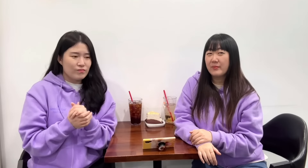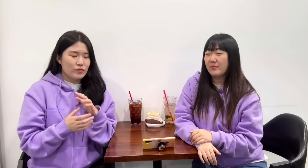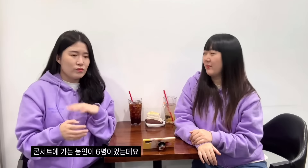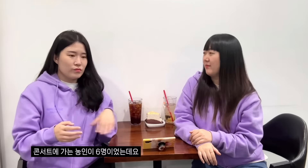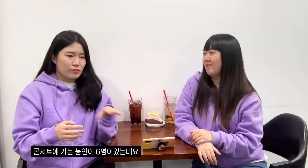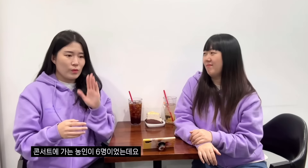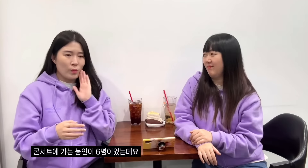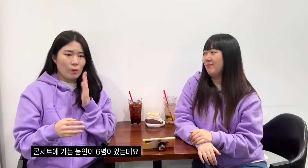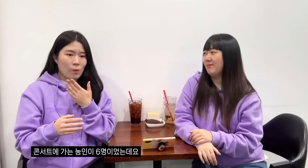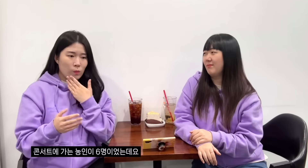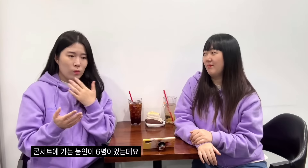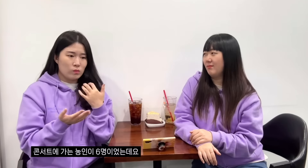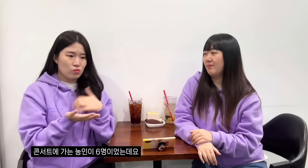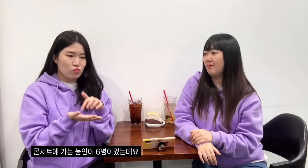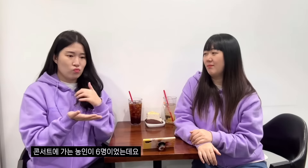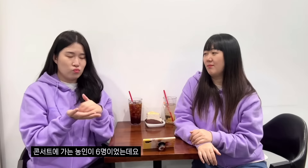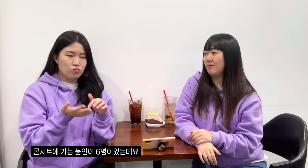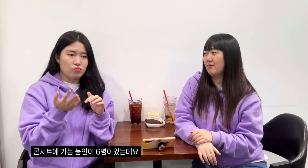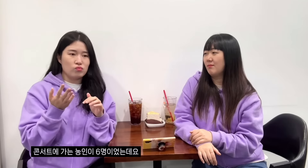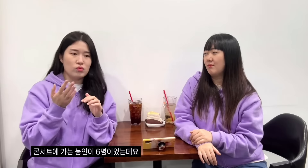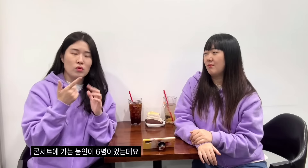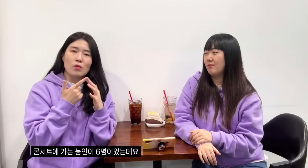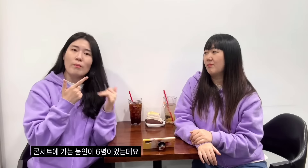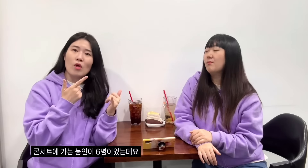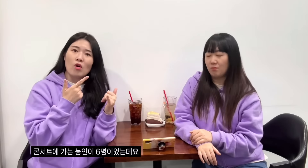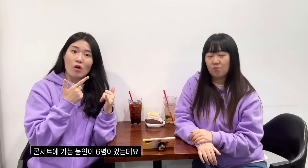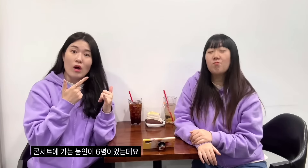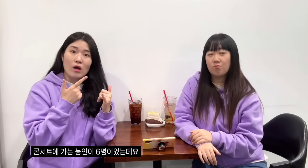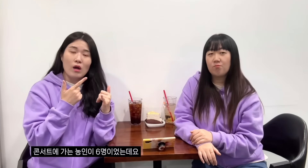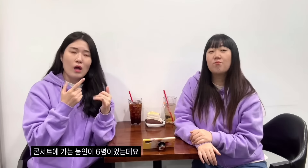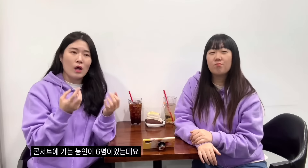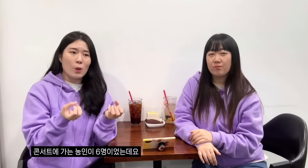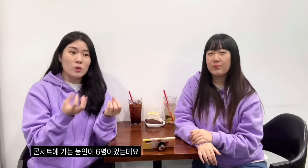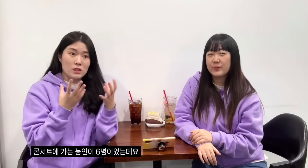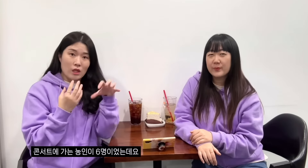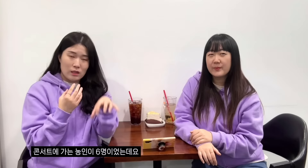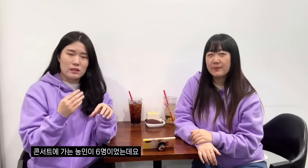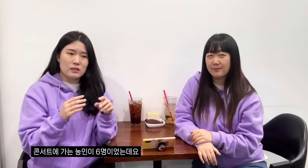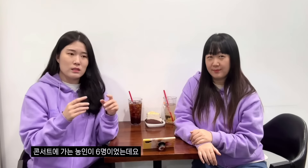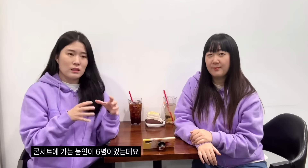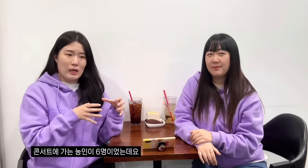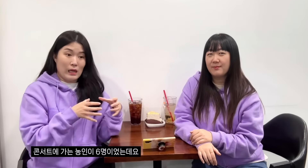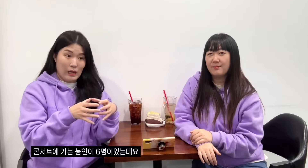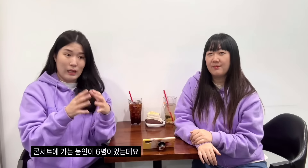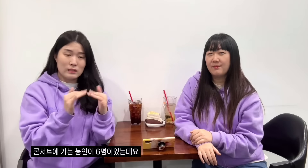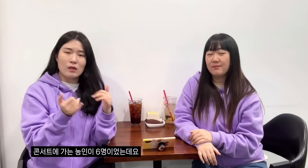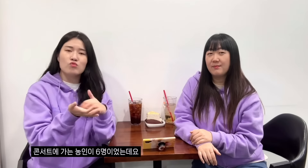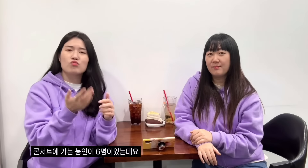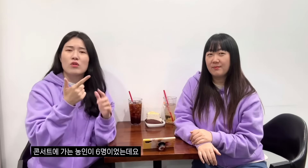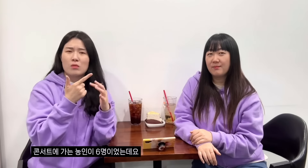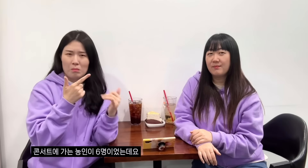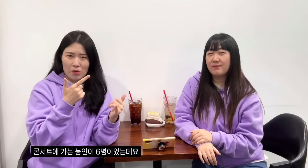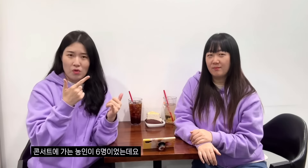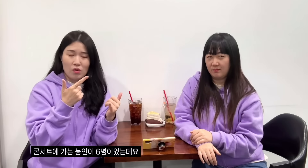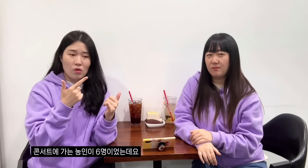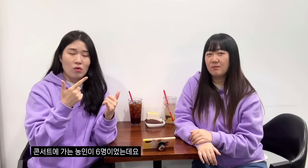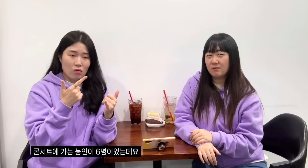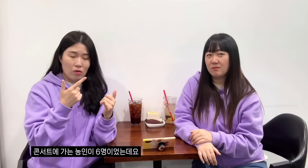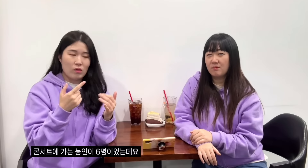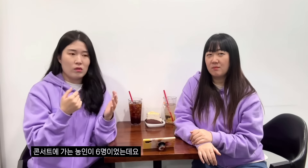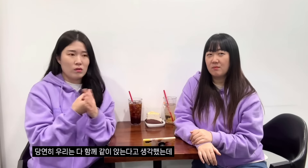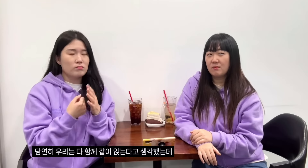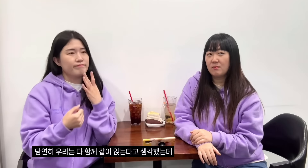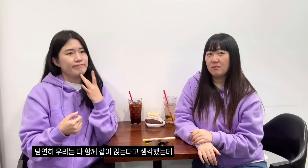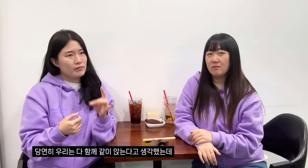There were six deaf people going to the concert.